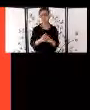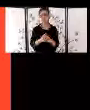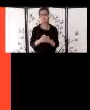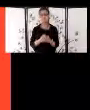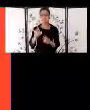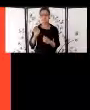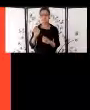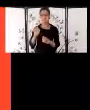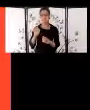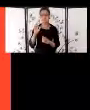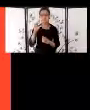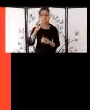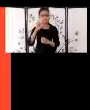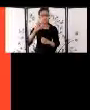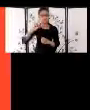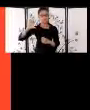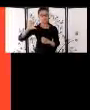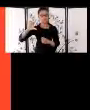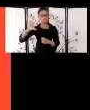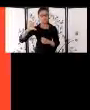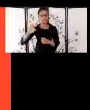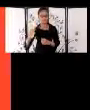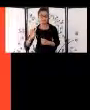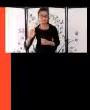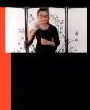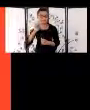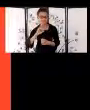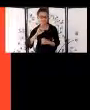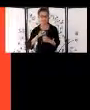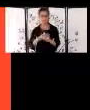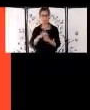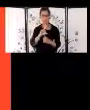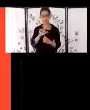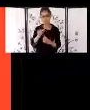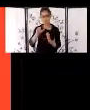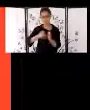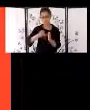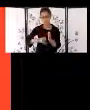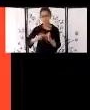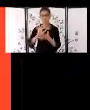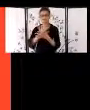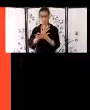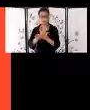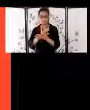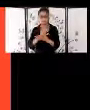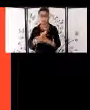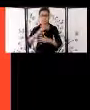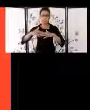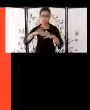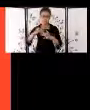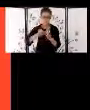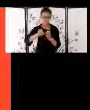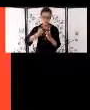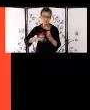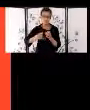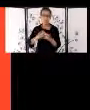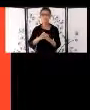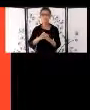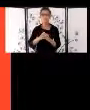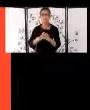arts, digital arts, disability arts, film, Indigenous arts, literature, Mad arts, media